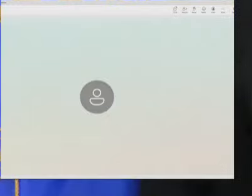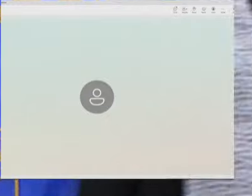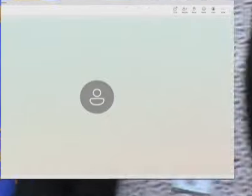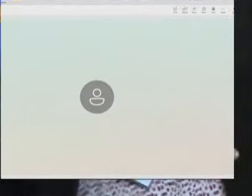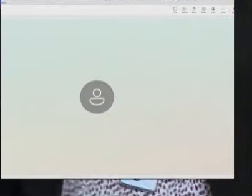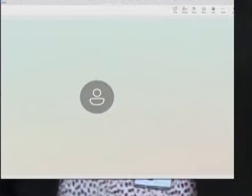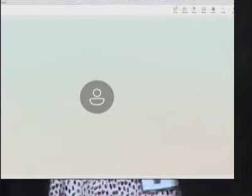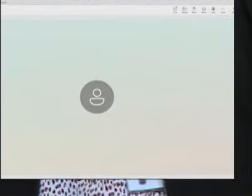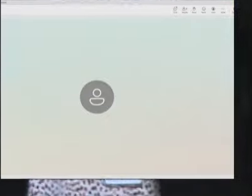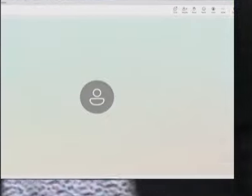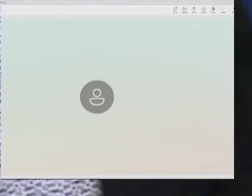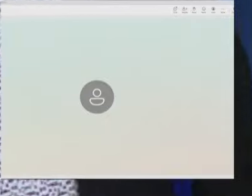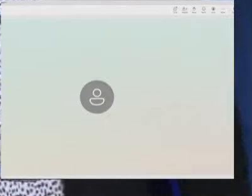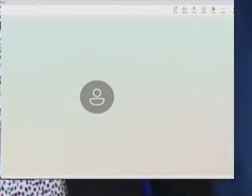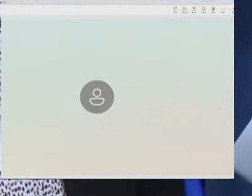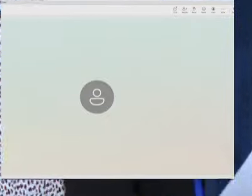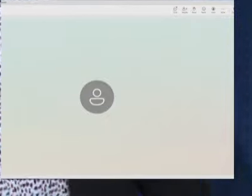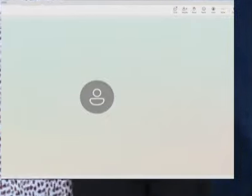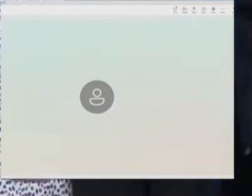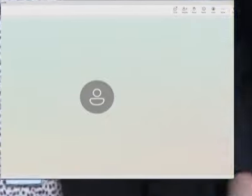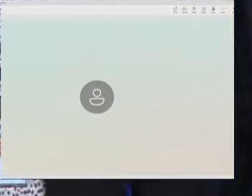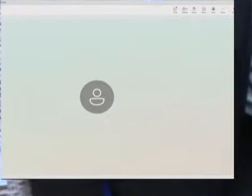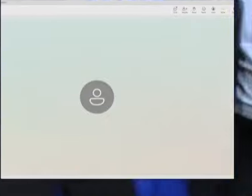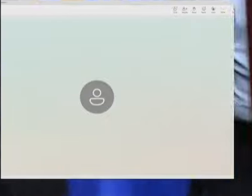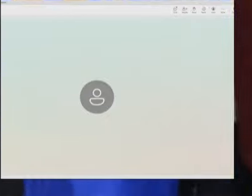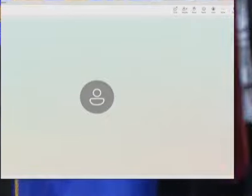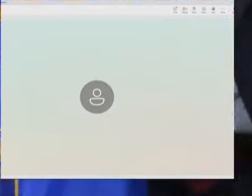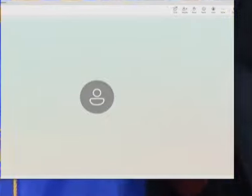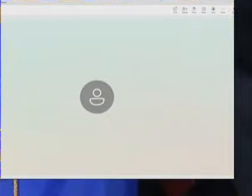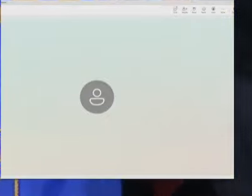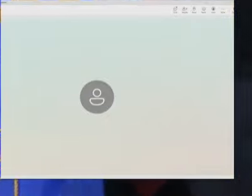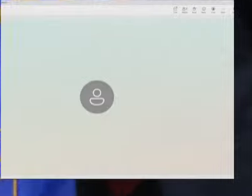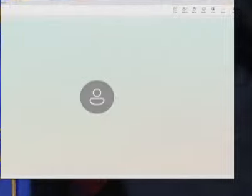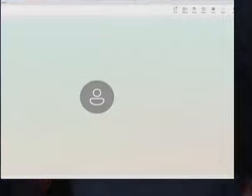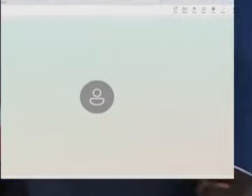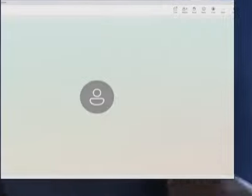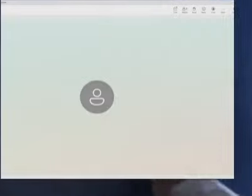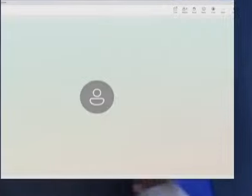a little bit. I'm going to introduce you all. Come over here. Like a sister to me.